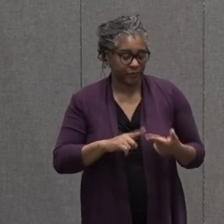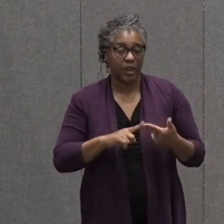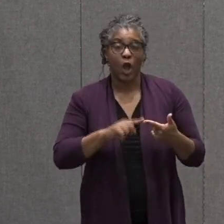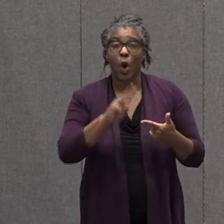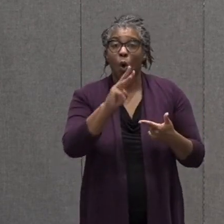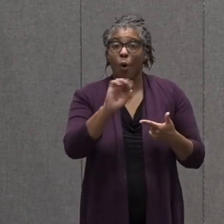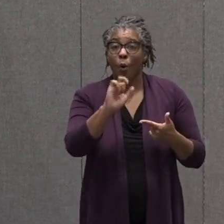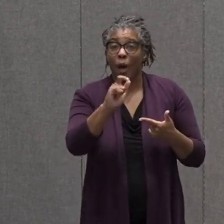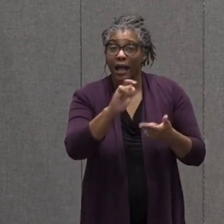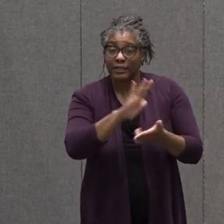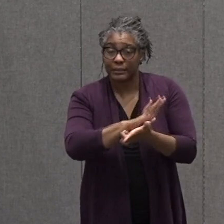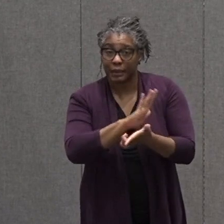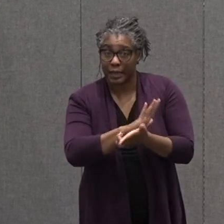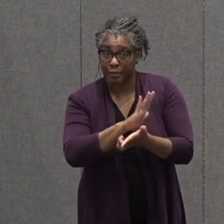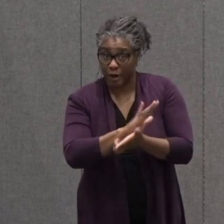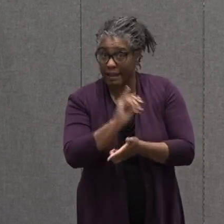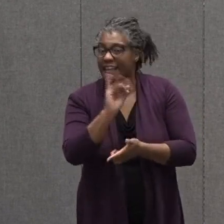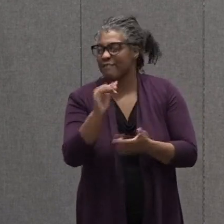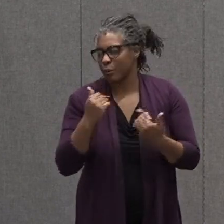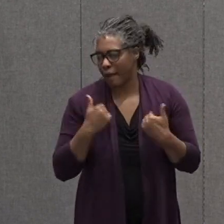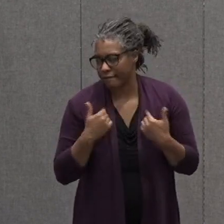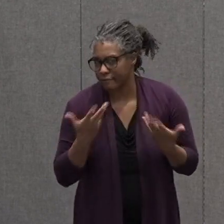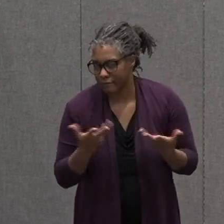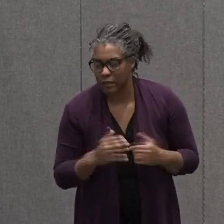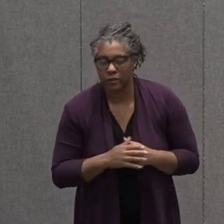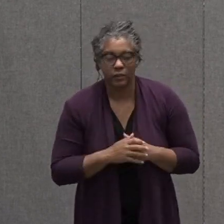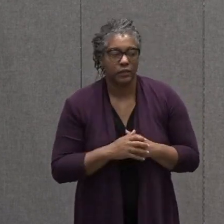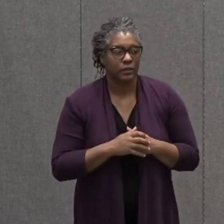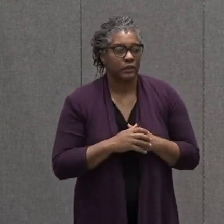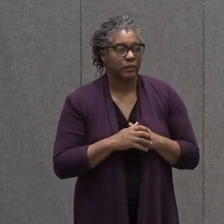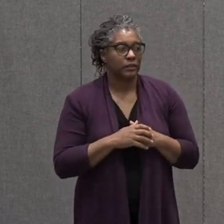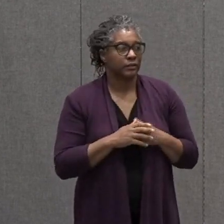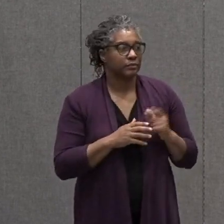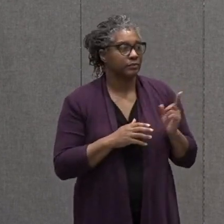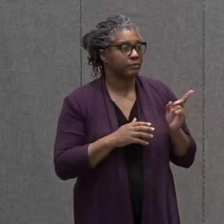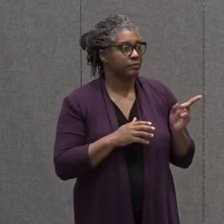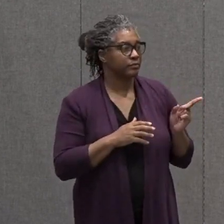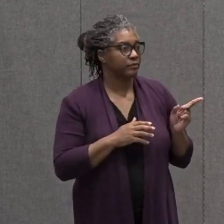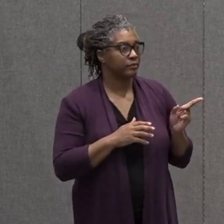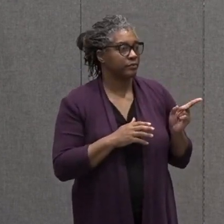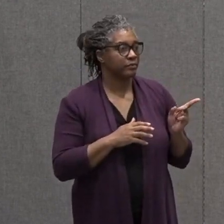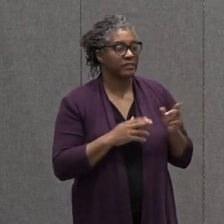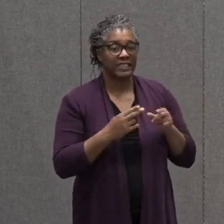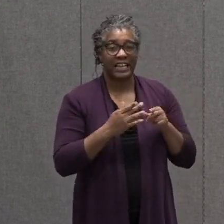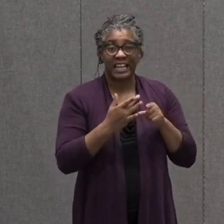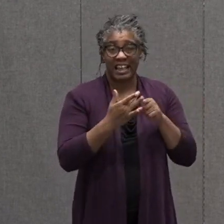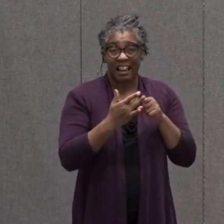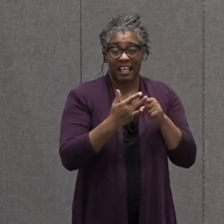and you'll want a simple knife, it does not have to be sharp at all.